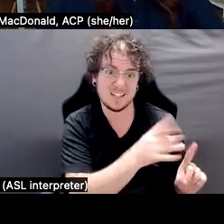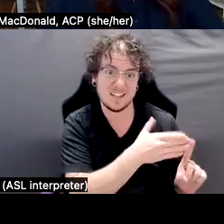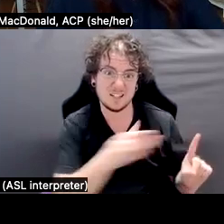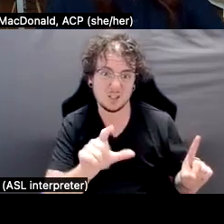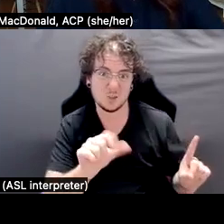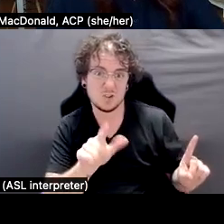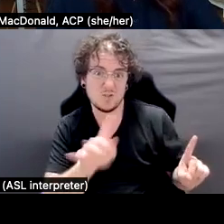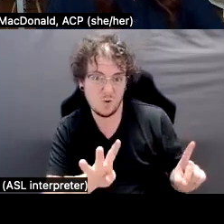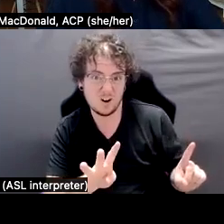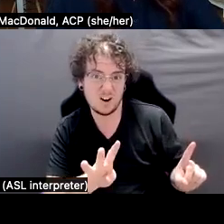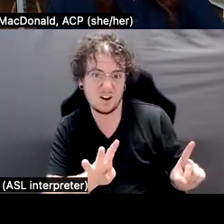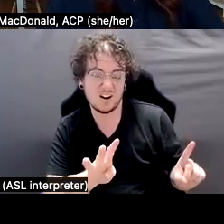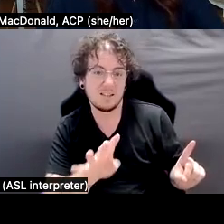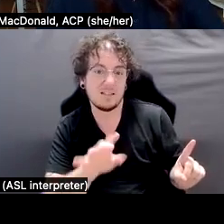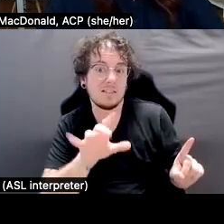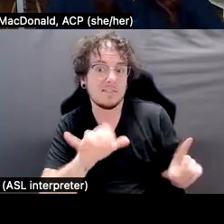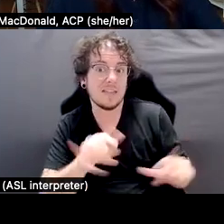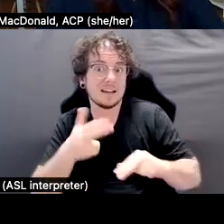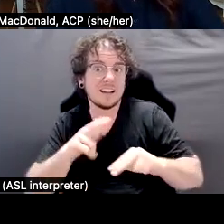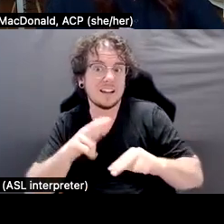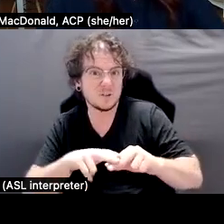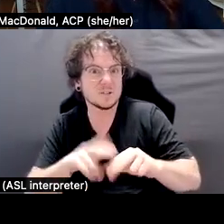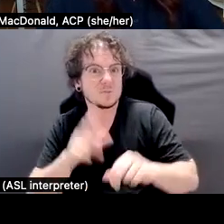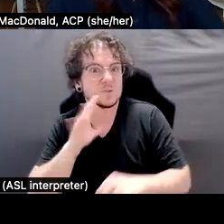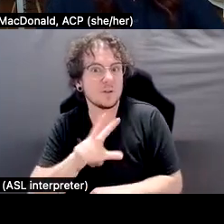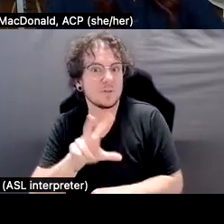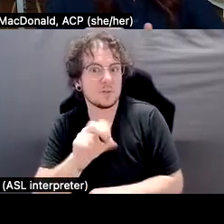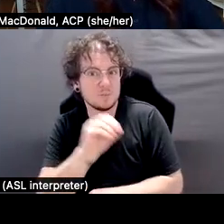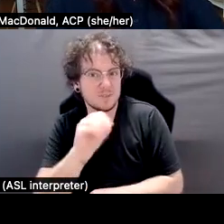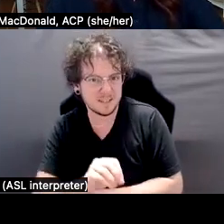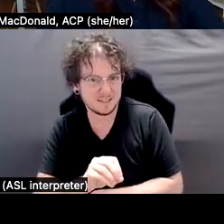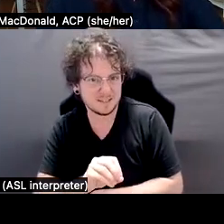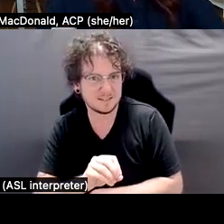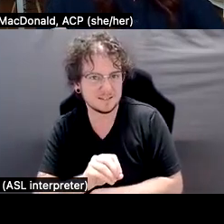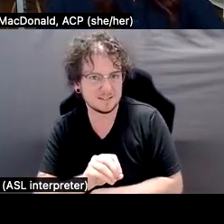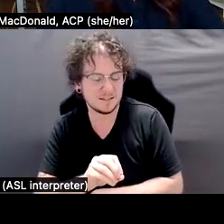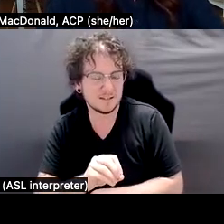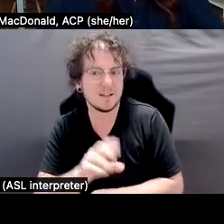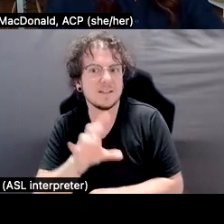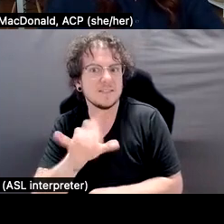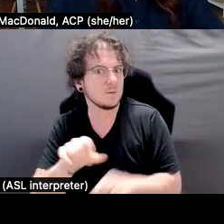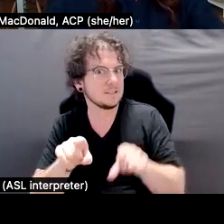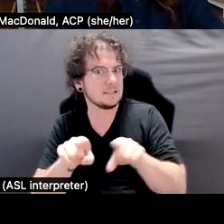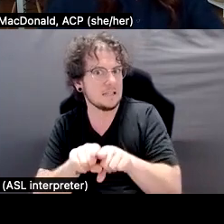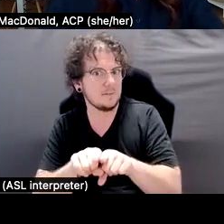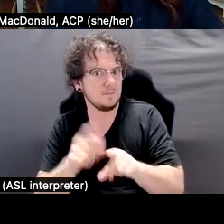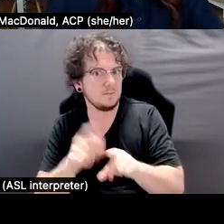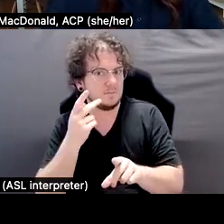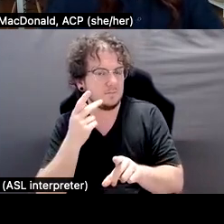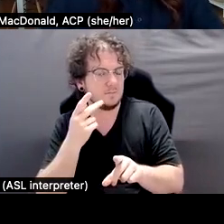which is the same increase we saw specifically with women between 2018 and 2024. And I'll